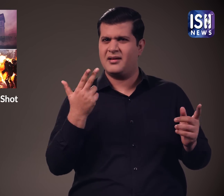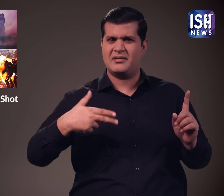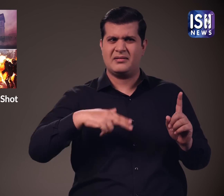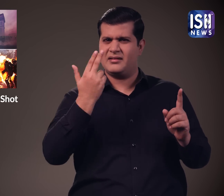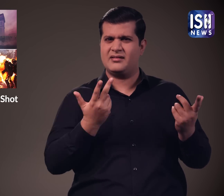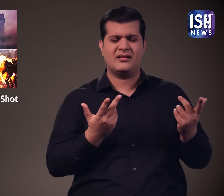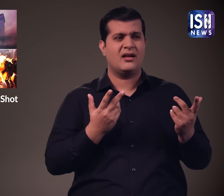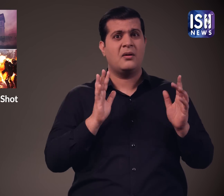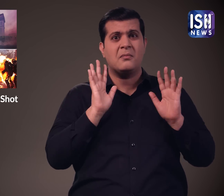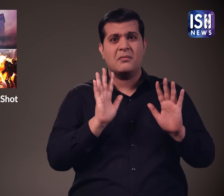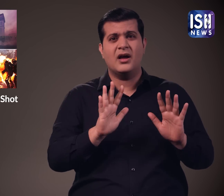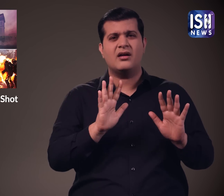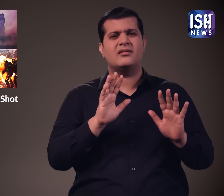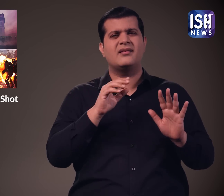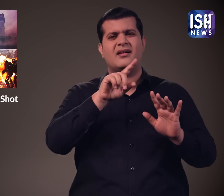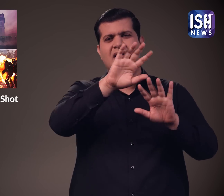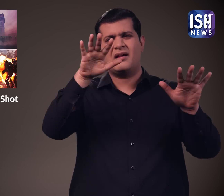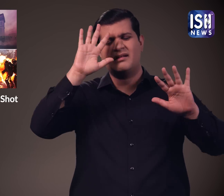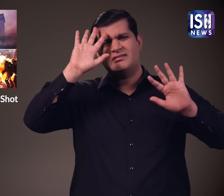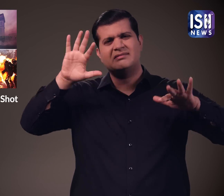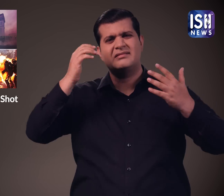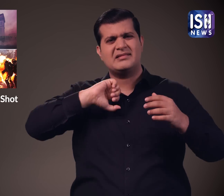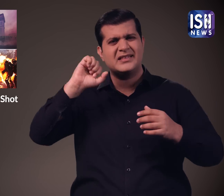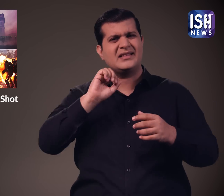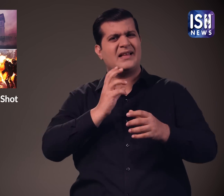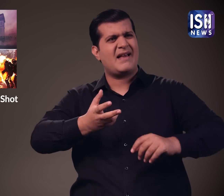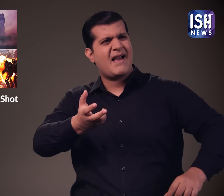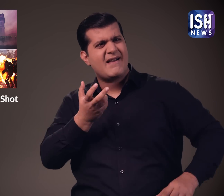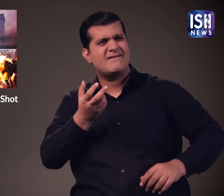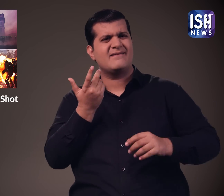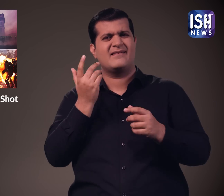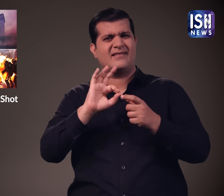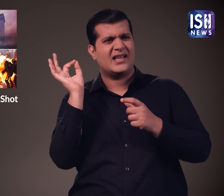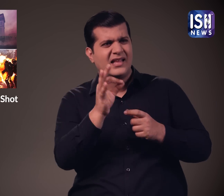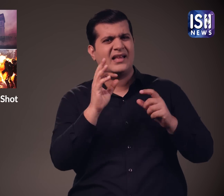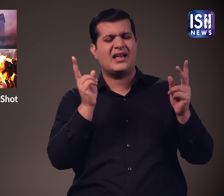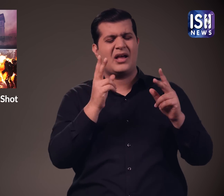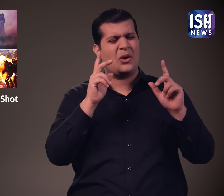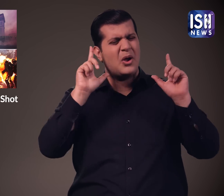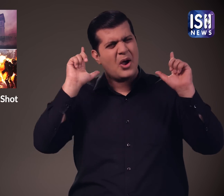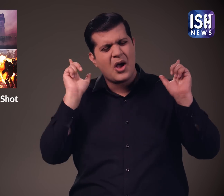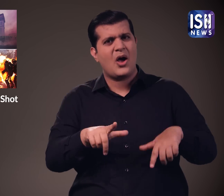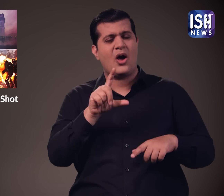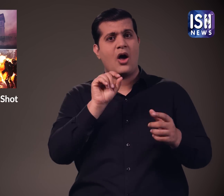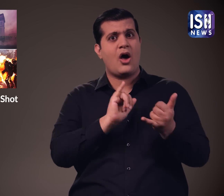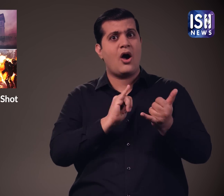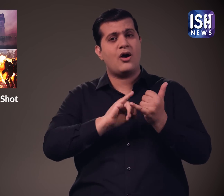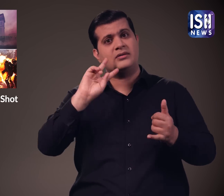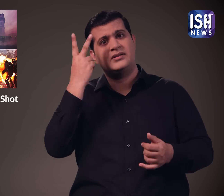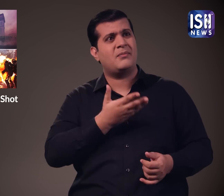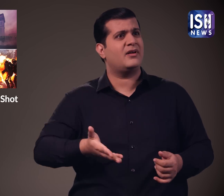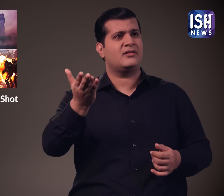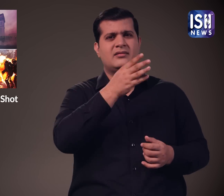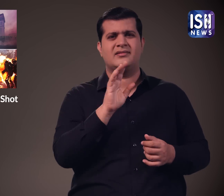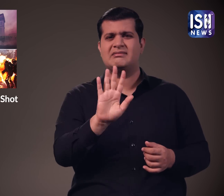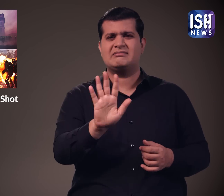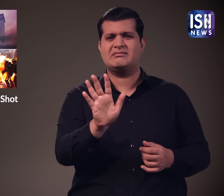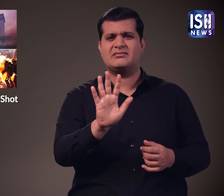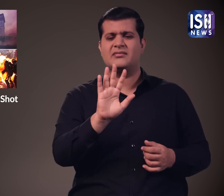These riots are causing major damage and need to stop.